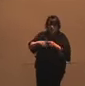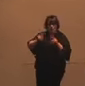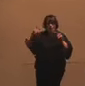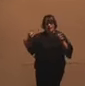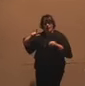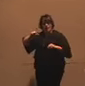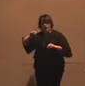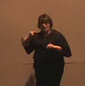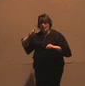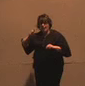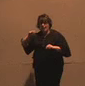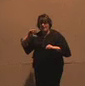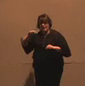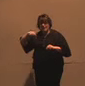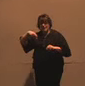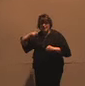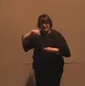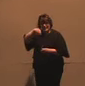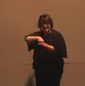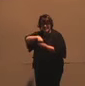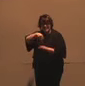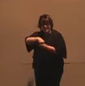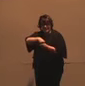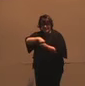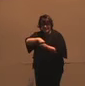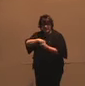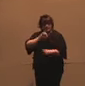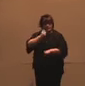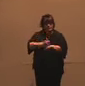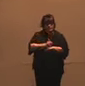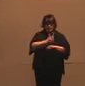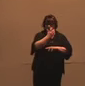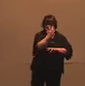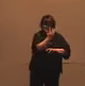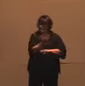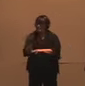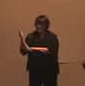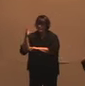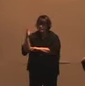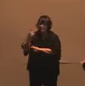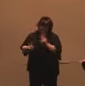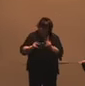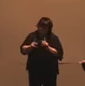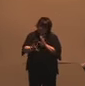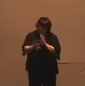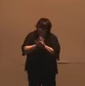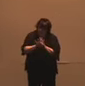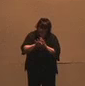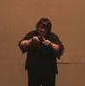And then people can select, depending on the size of the gaps or depending